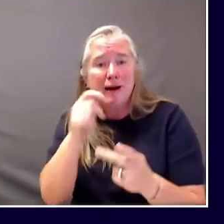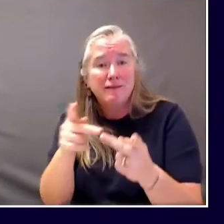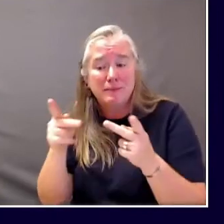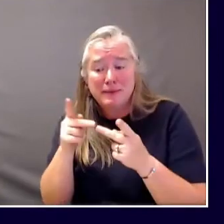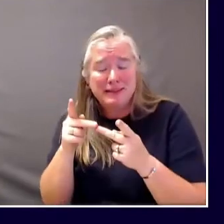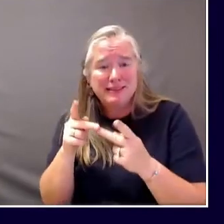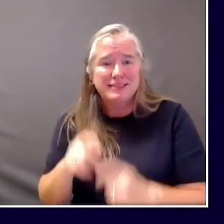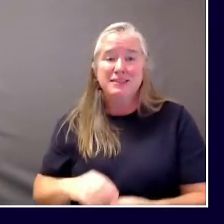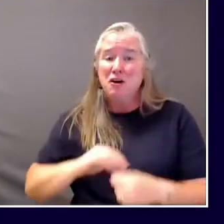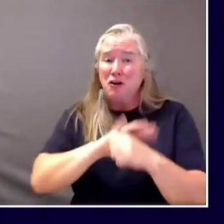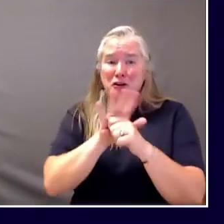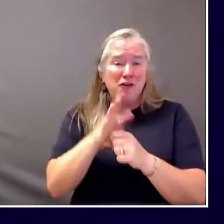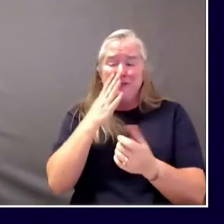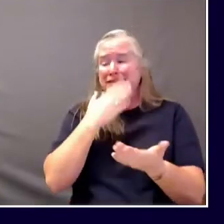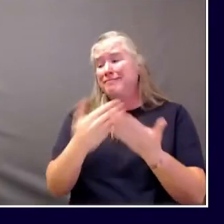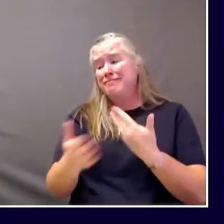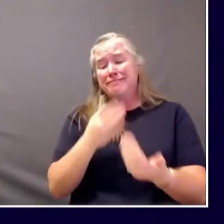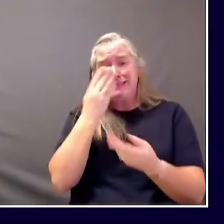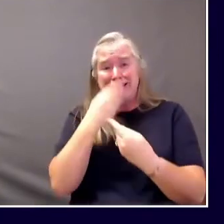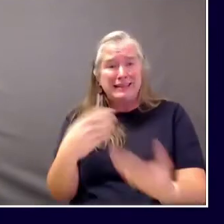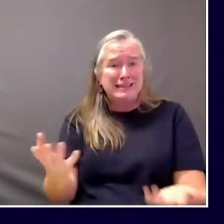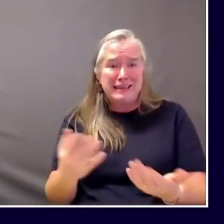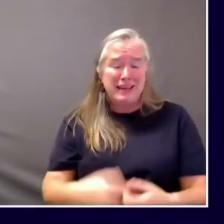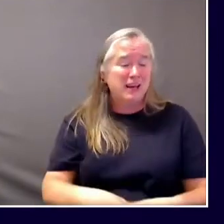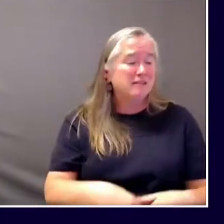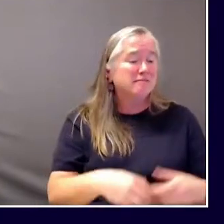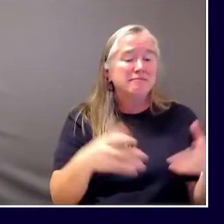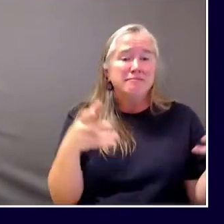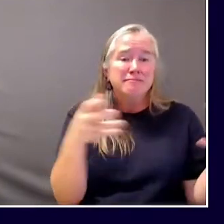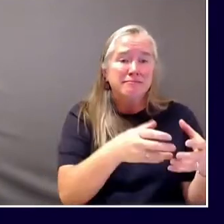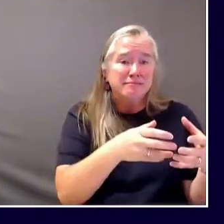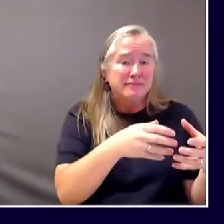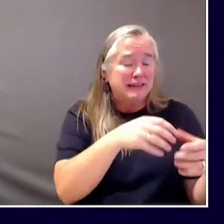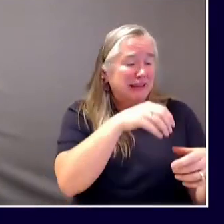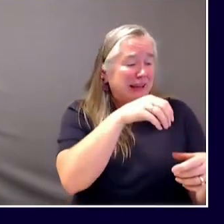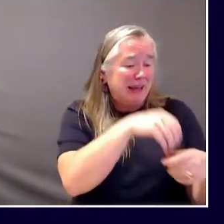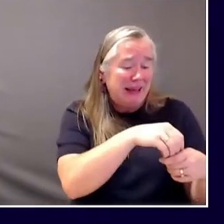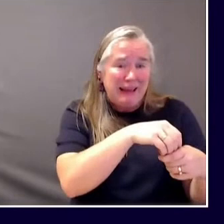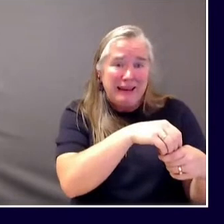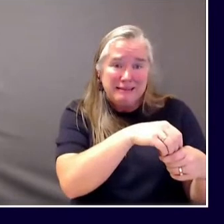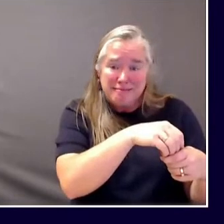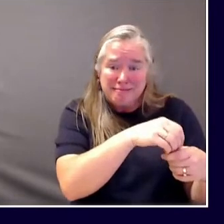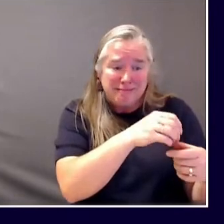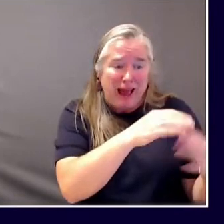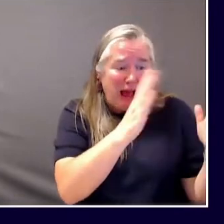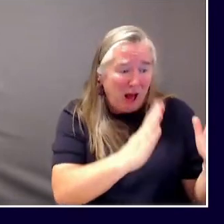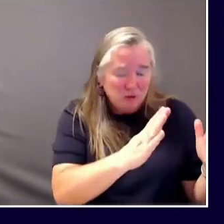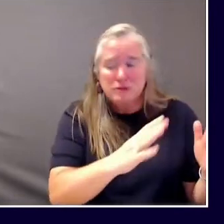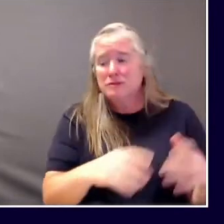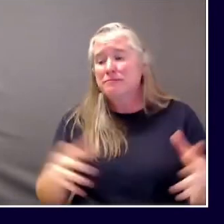difference between whether there's ten people together in a